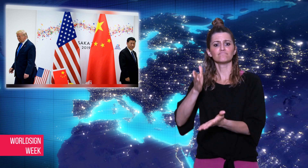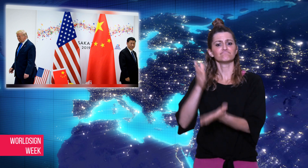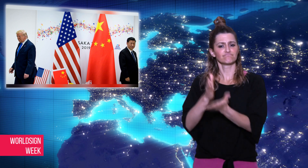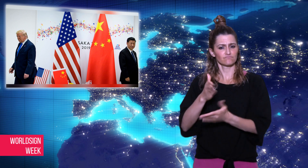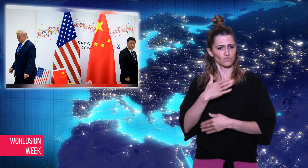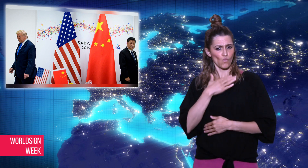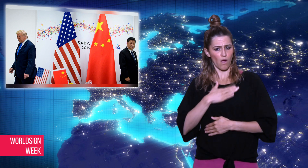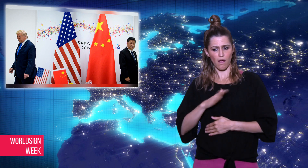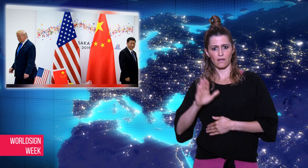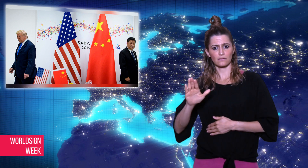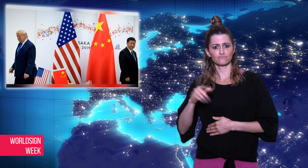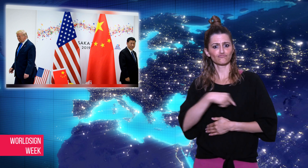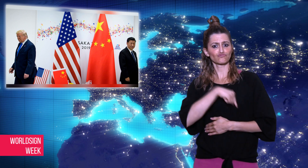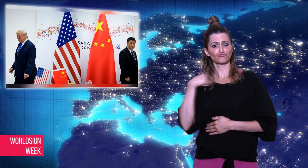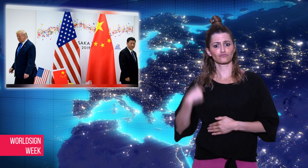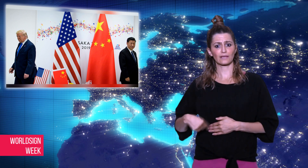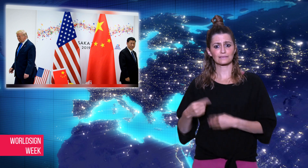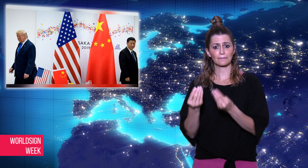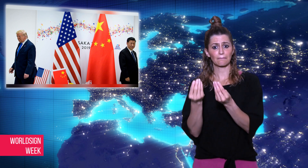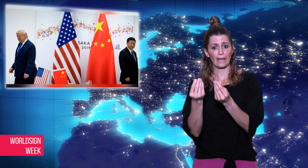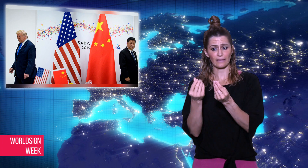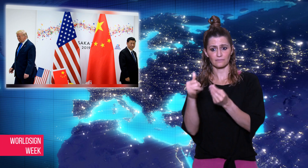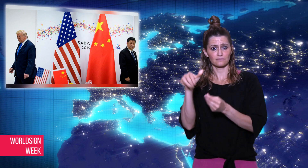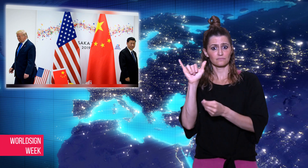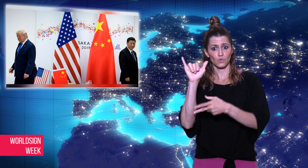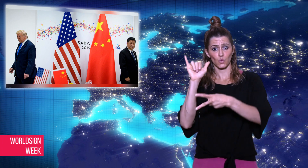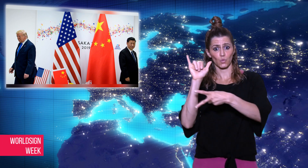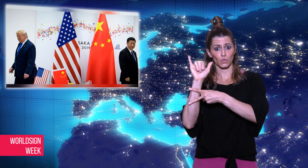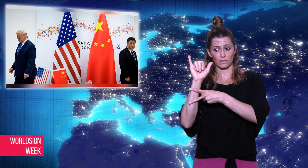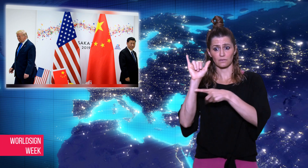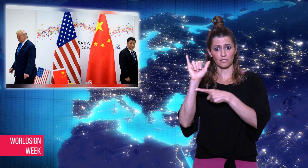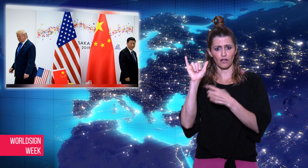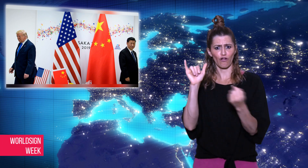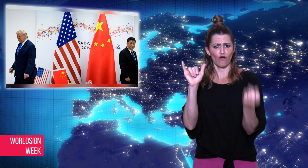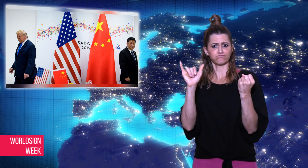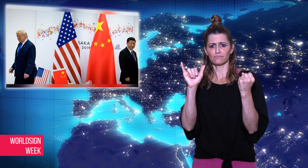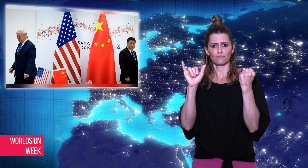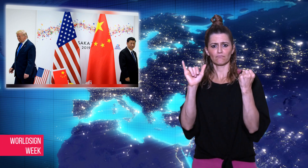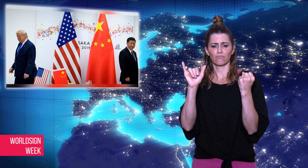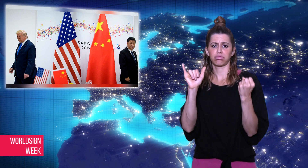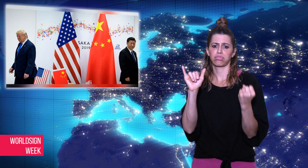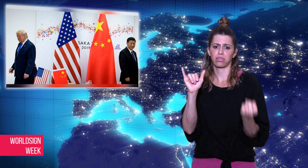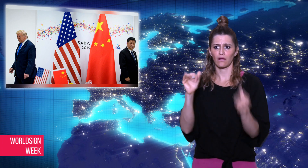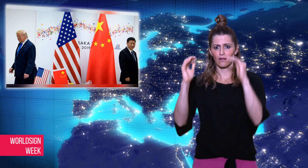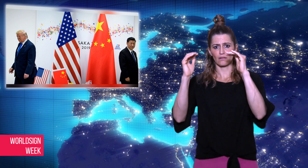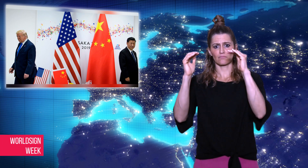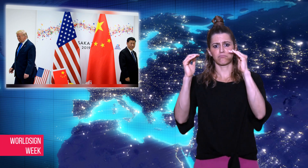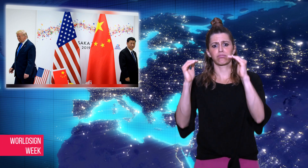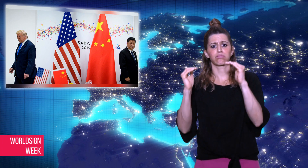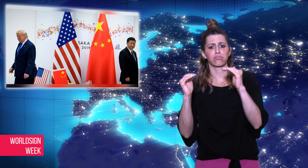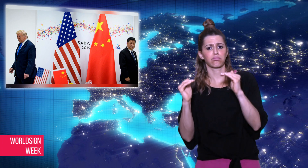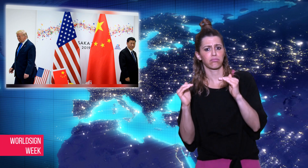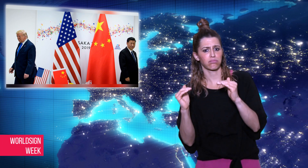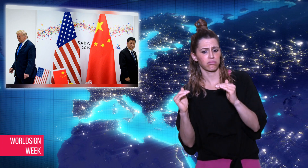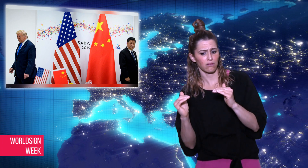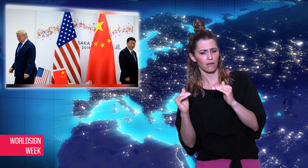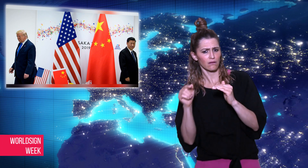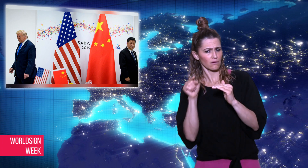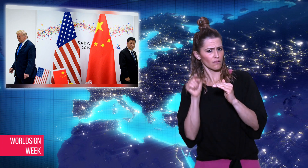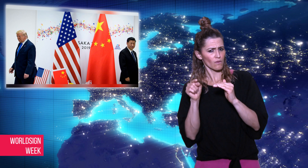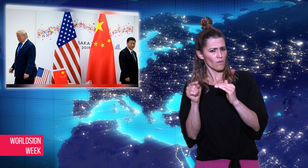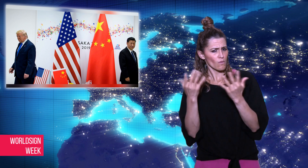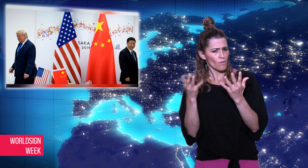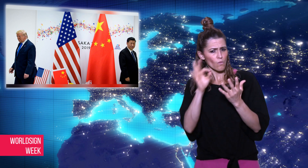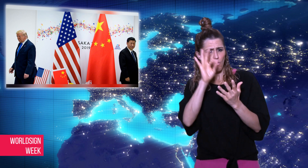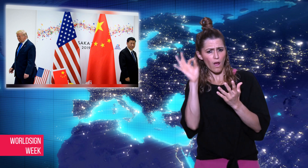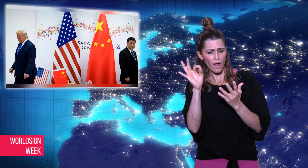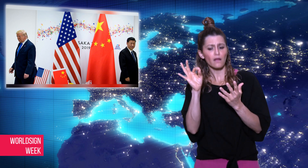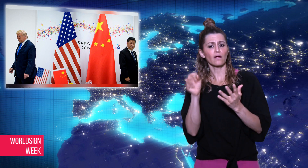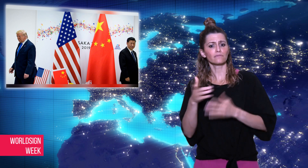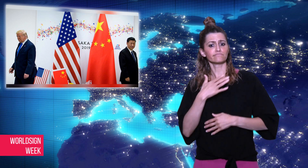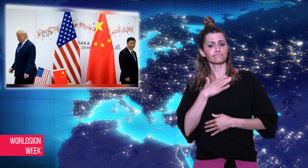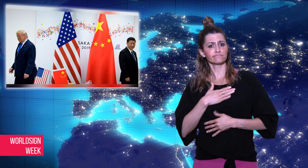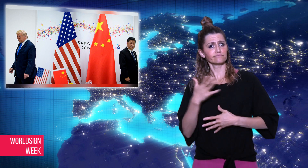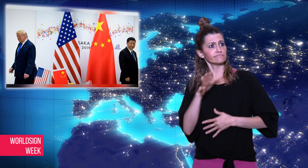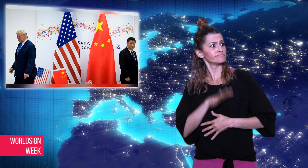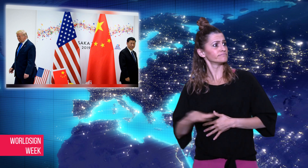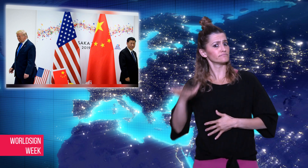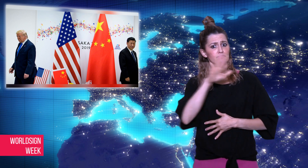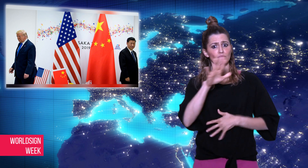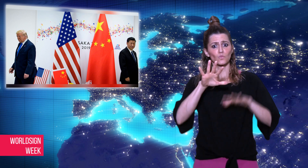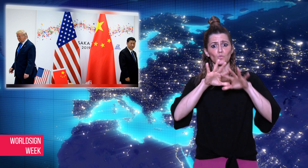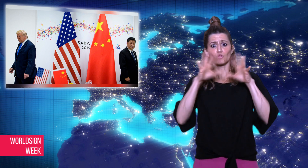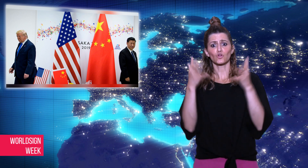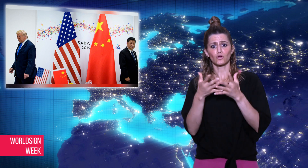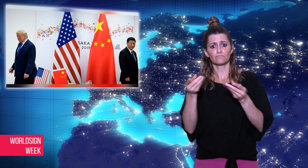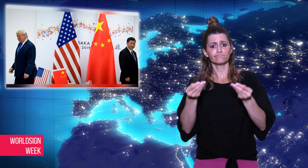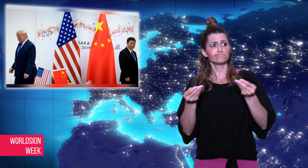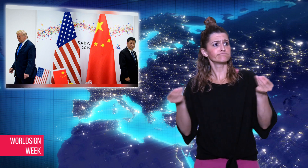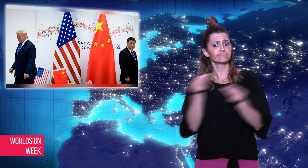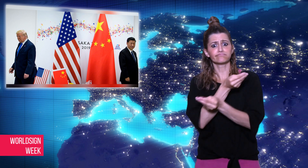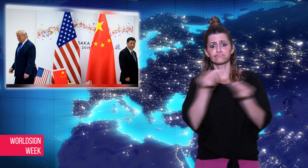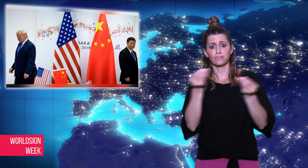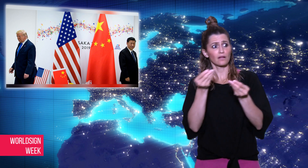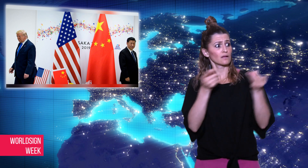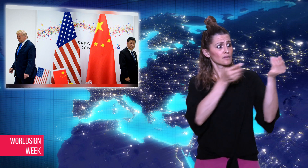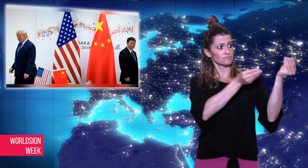The People’s Bank of China devalued the Yuan currency